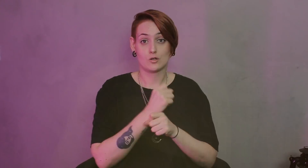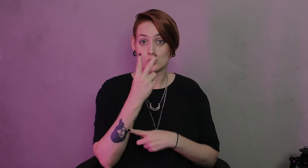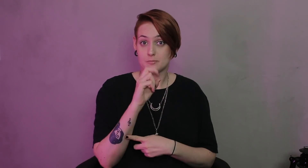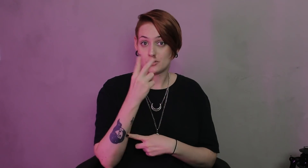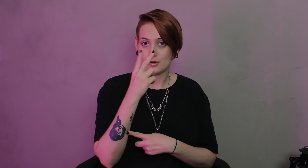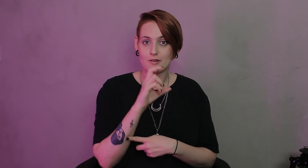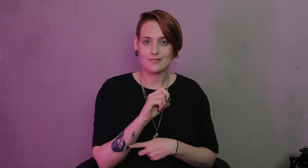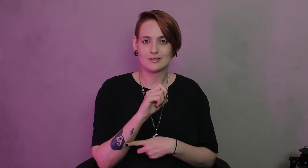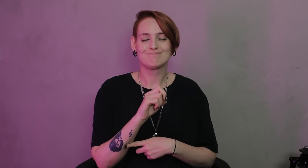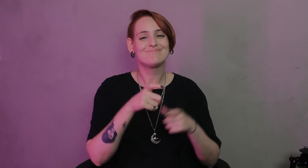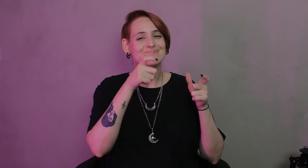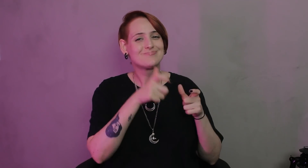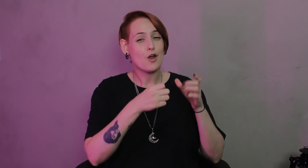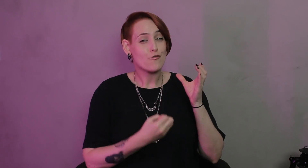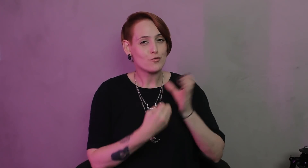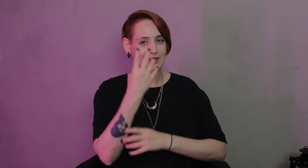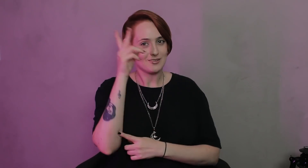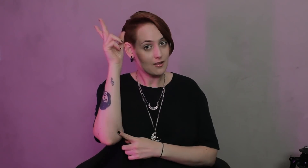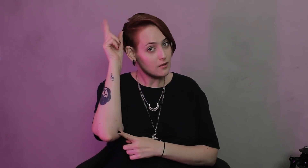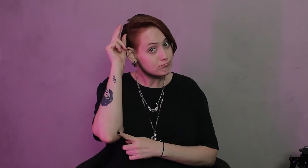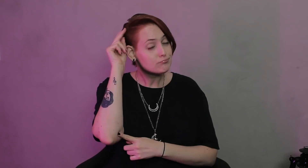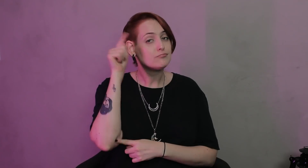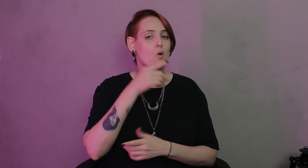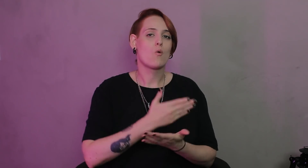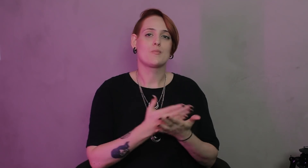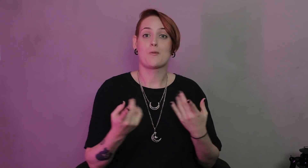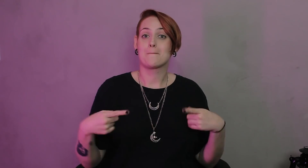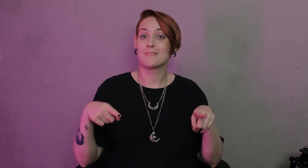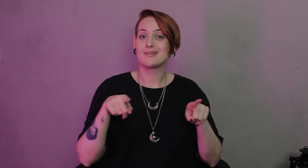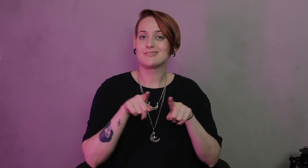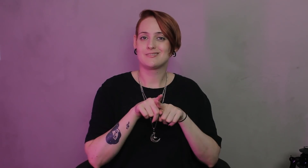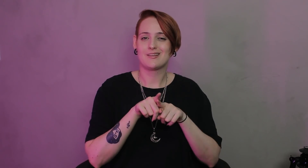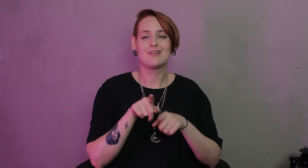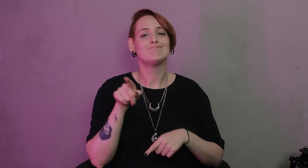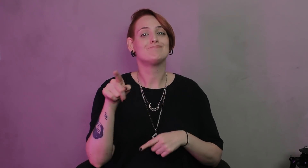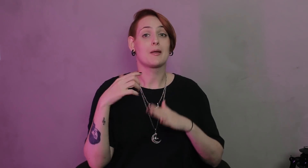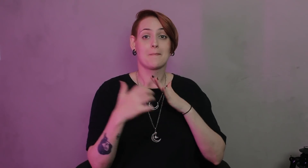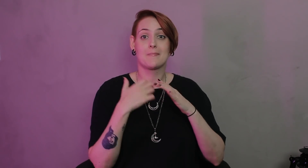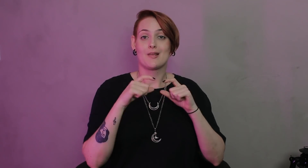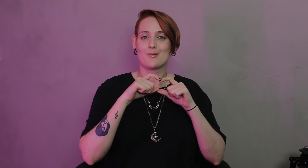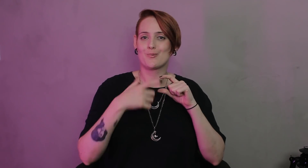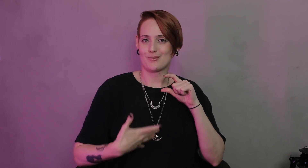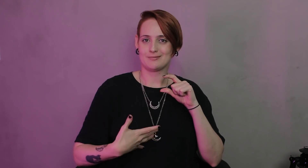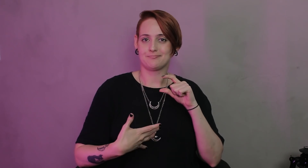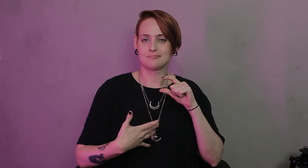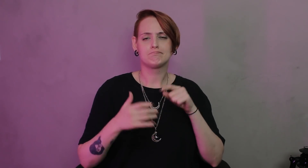In 2020, the Anne Frank Foundation started a partnership with Google,